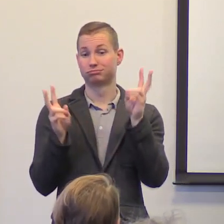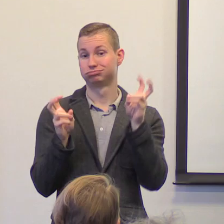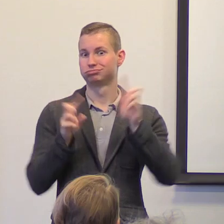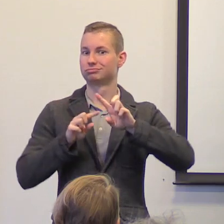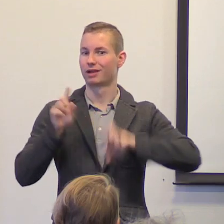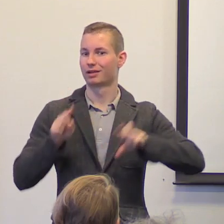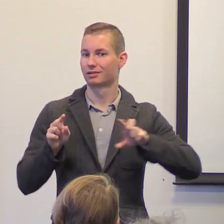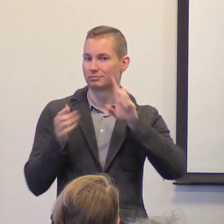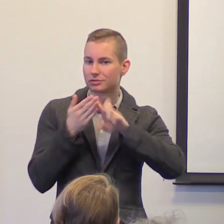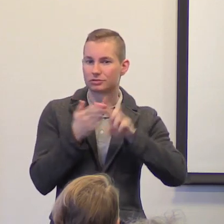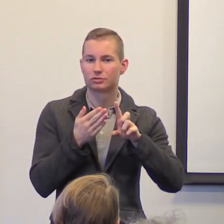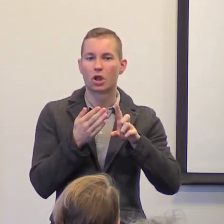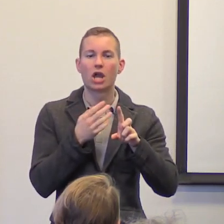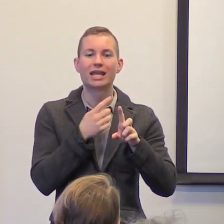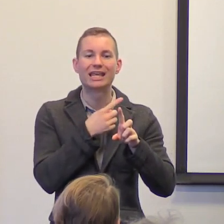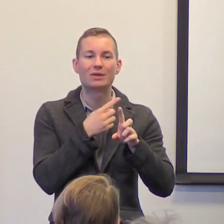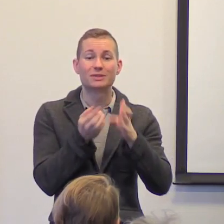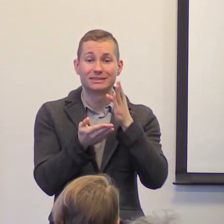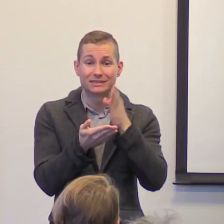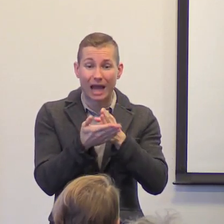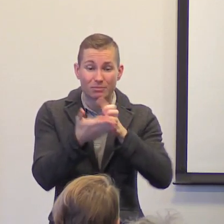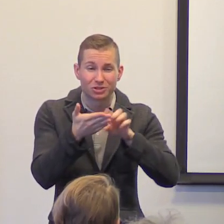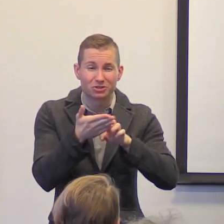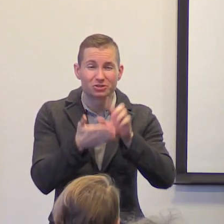was stopped for the 21st time.